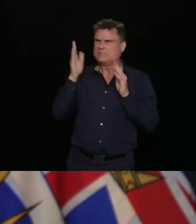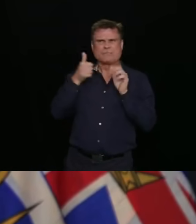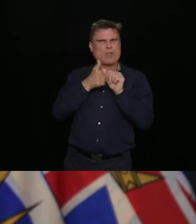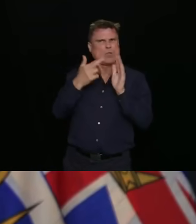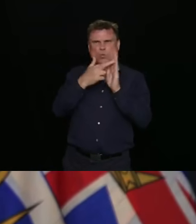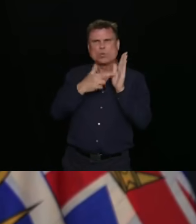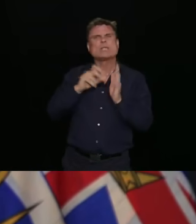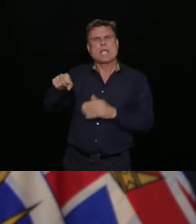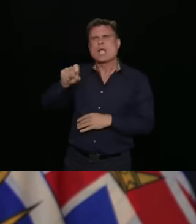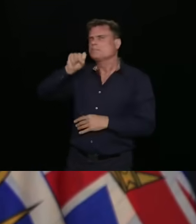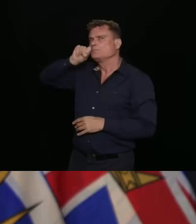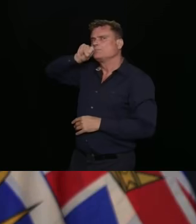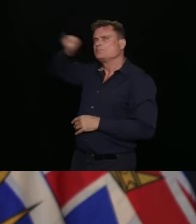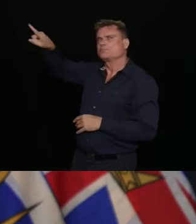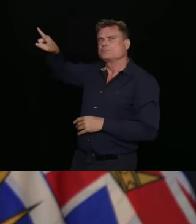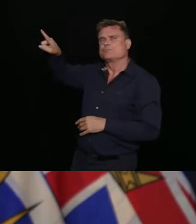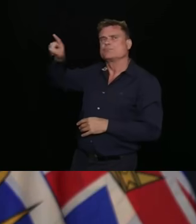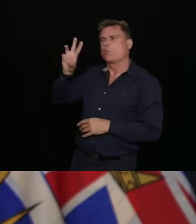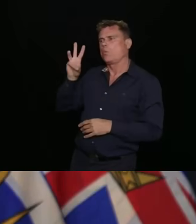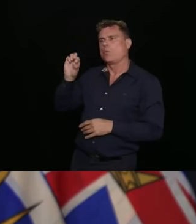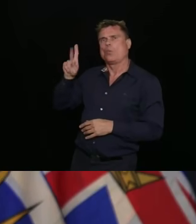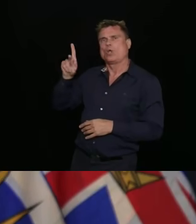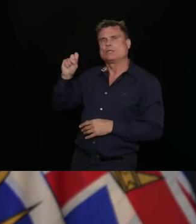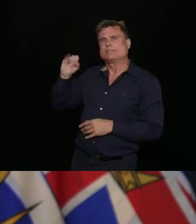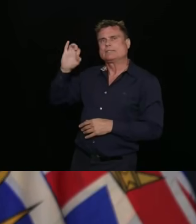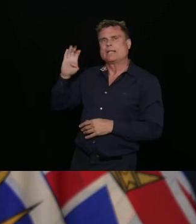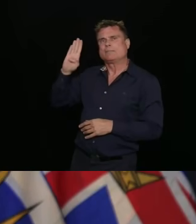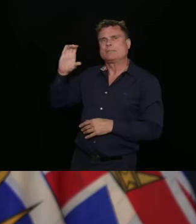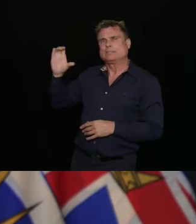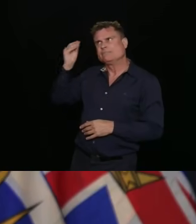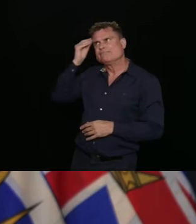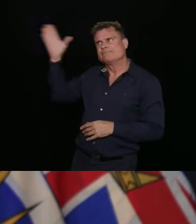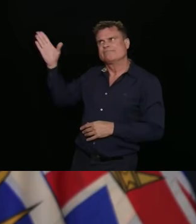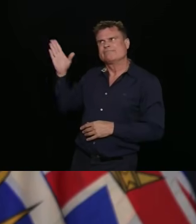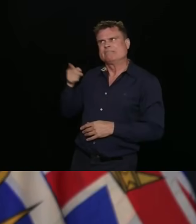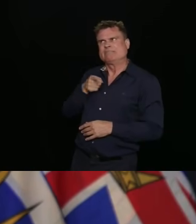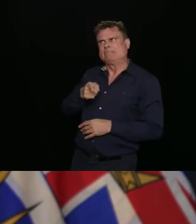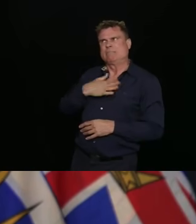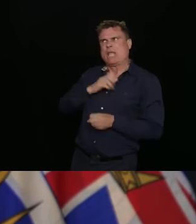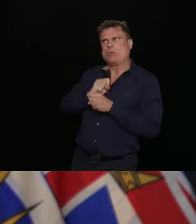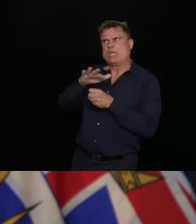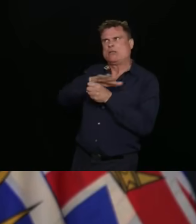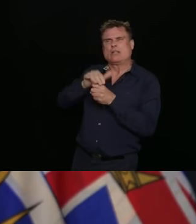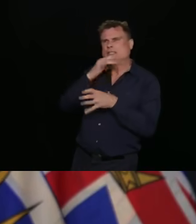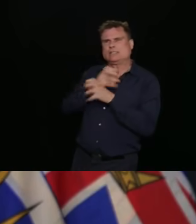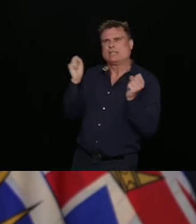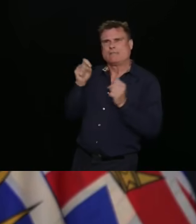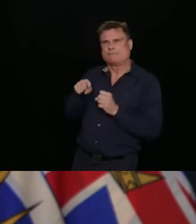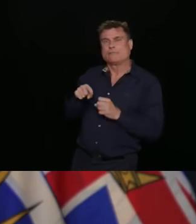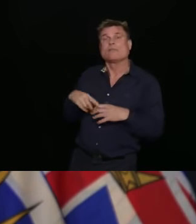Yes, we've talked about this a little bit before. I think we need to balance the impacts with the